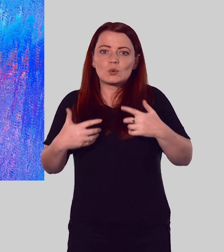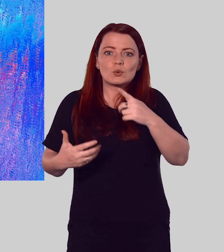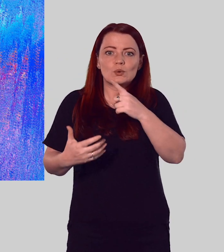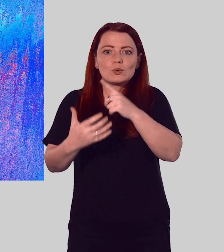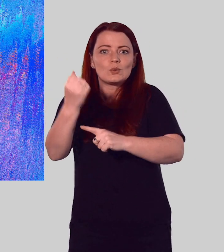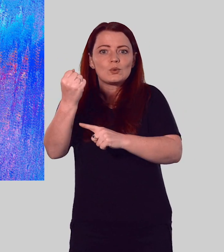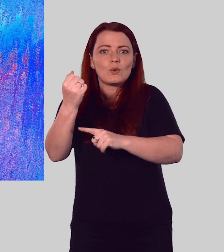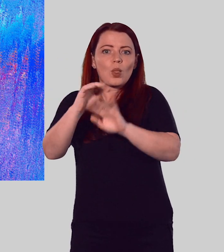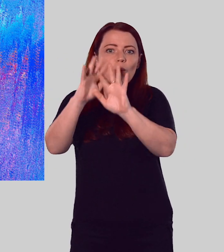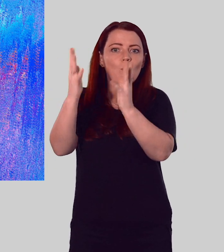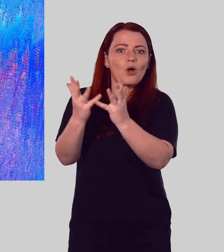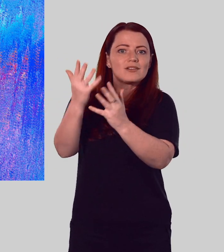art and creativity.